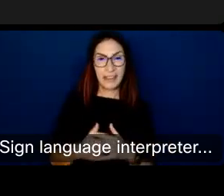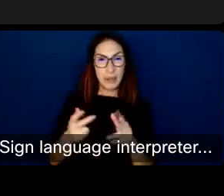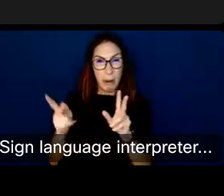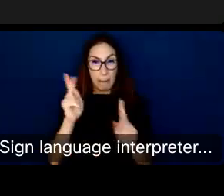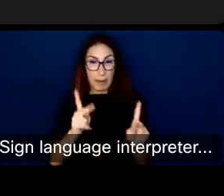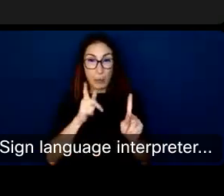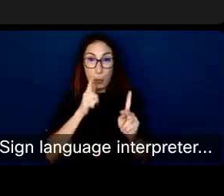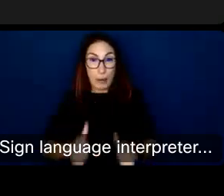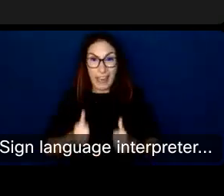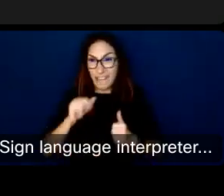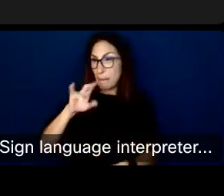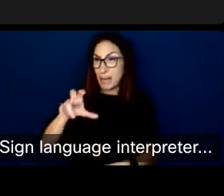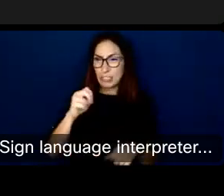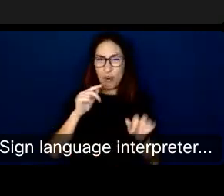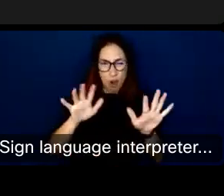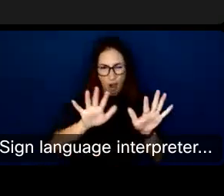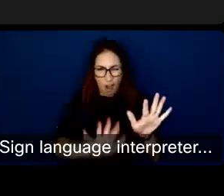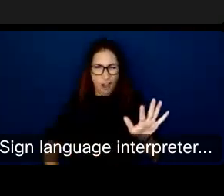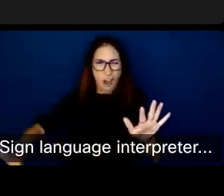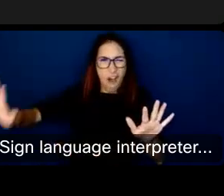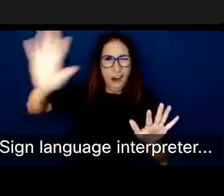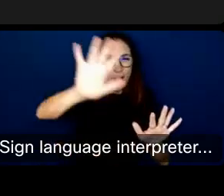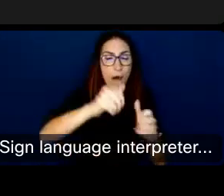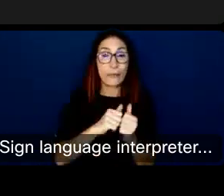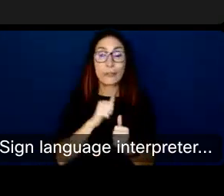So not, you know, everyone who's living with HIV just lives in